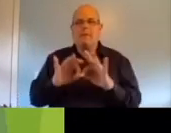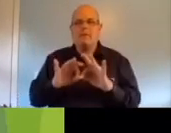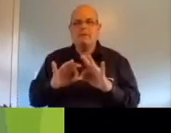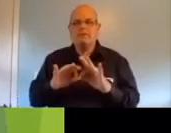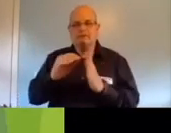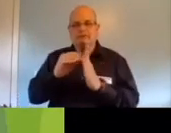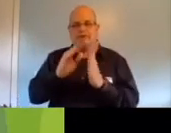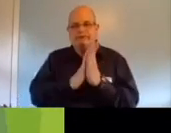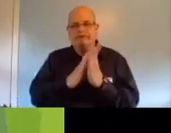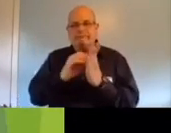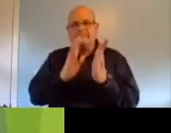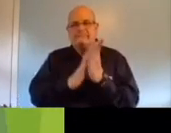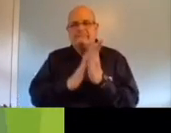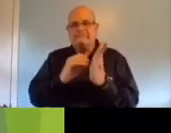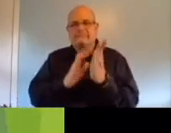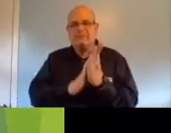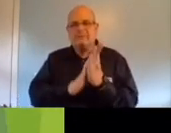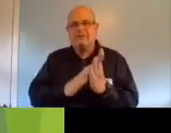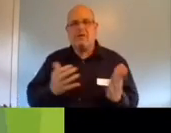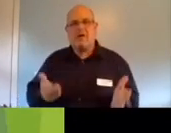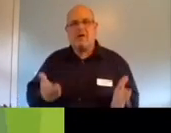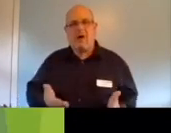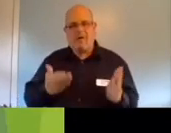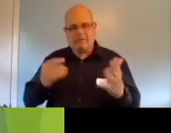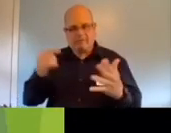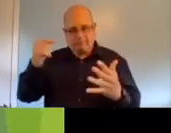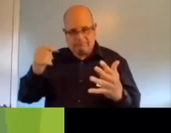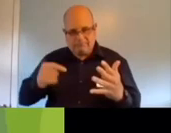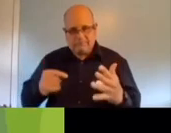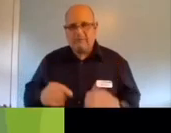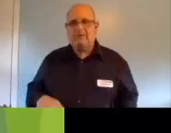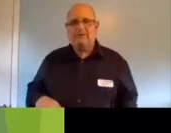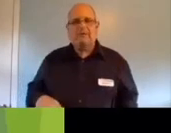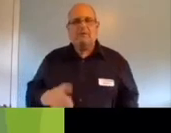what is being offered and what is not in writing, so everybody is on the same page.